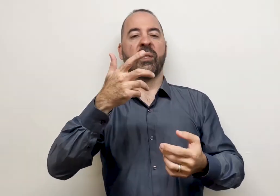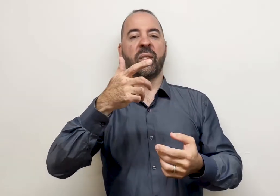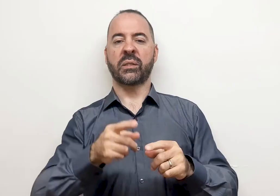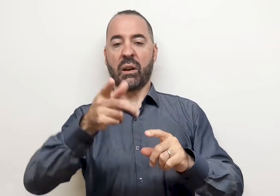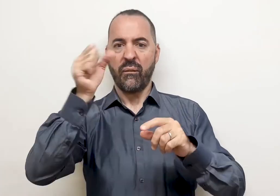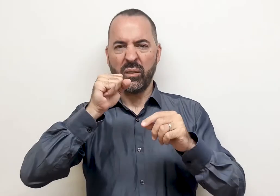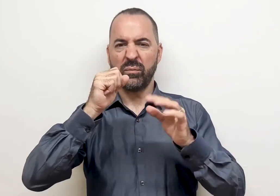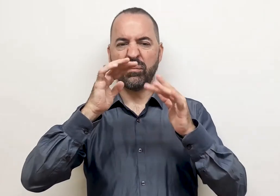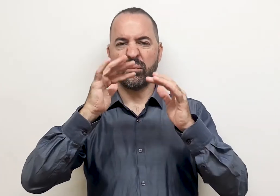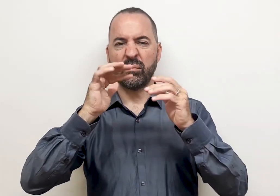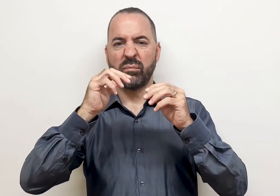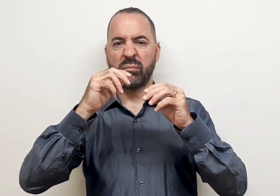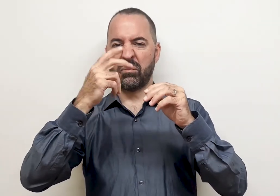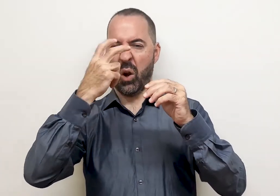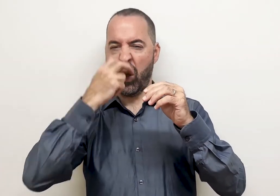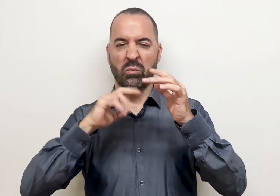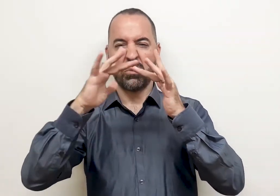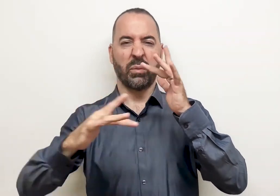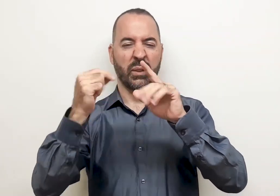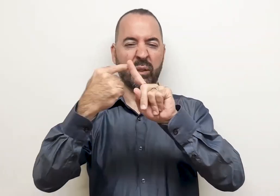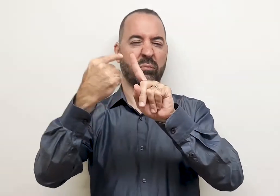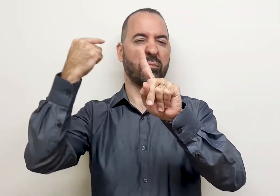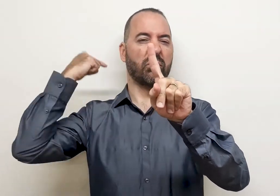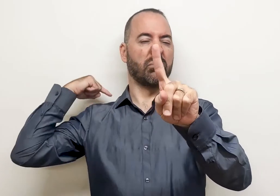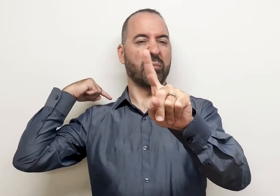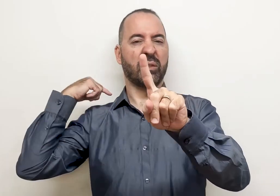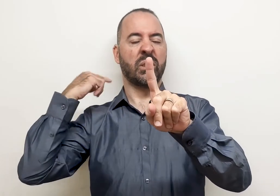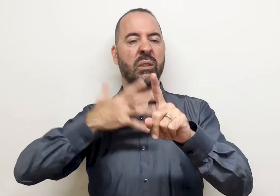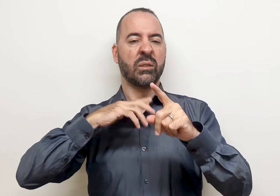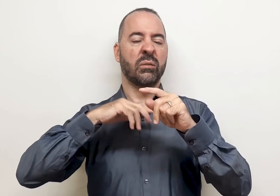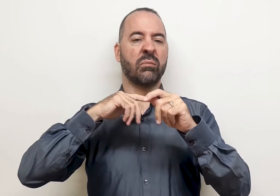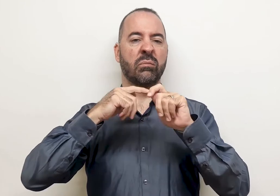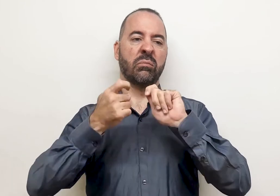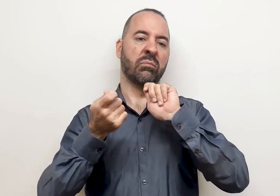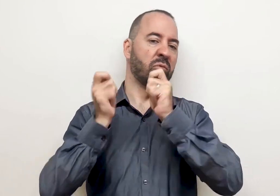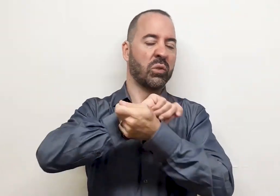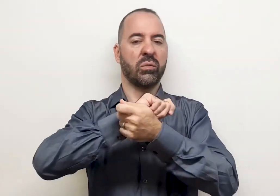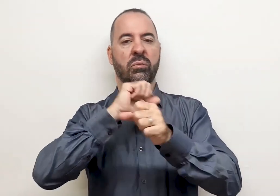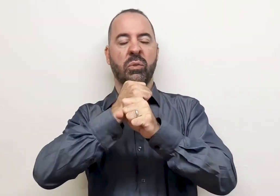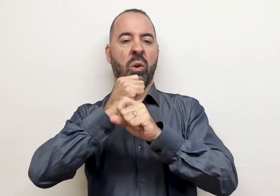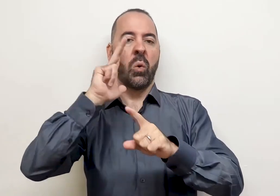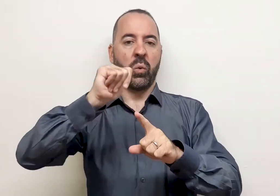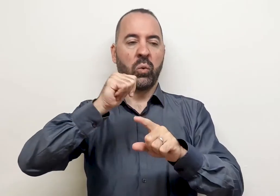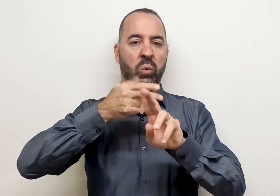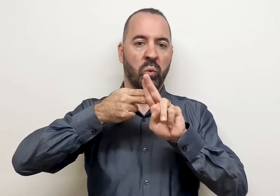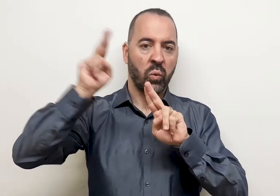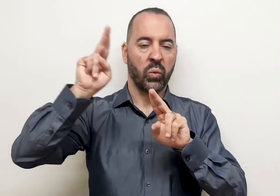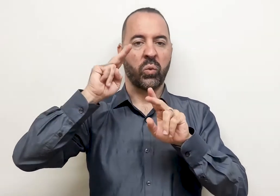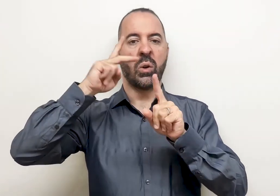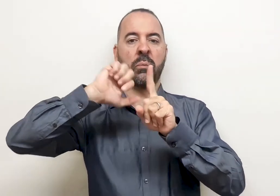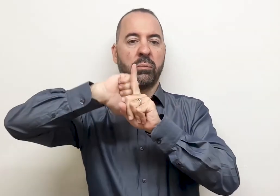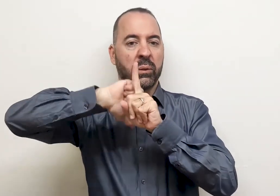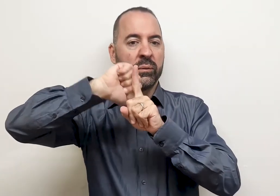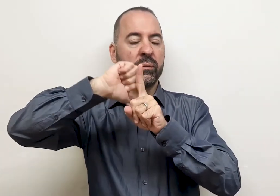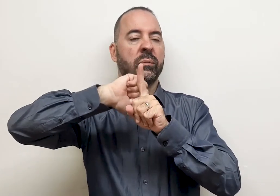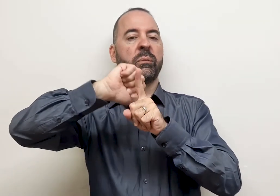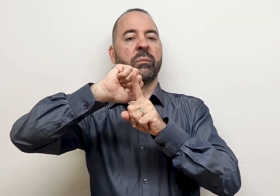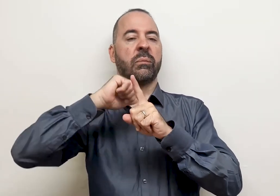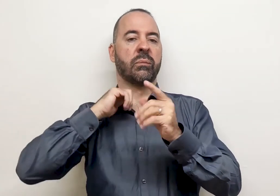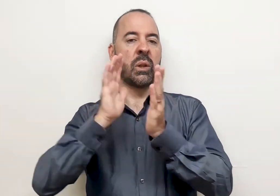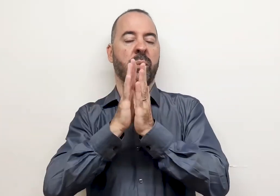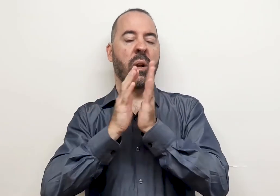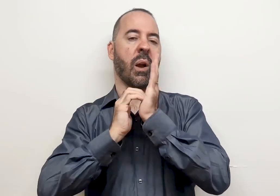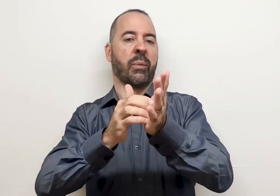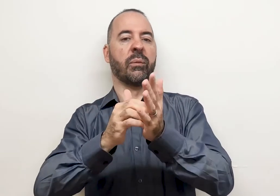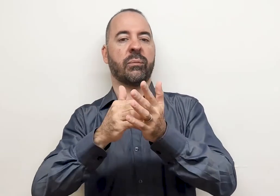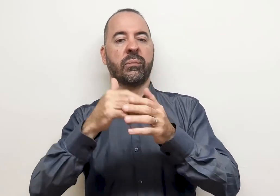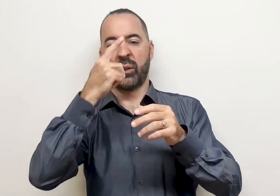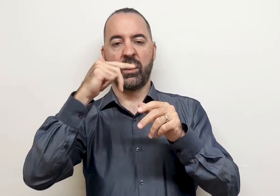Or you may have an old website that you would like to update and refresh, I can help you with that.